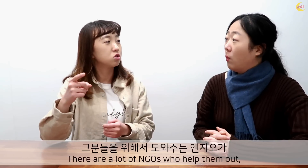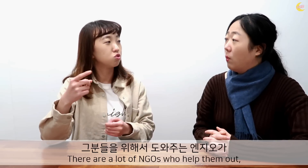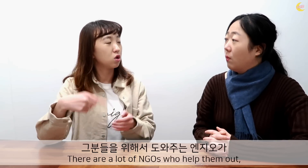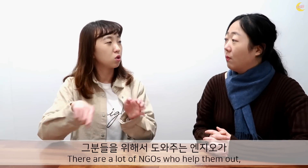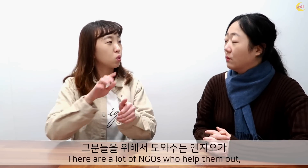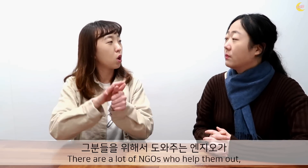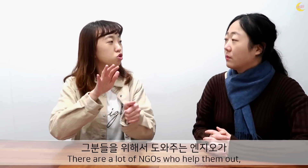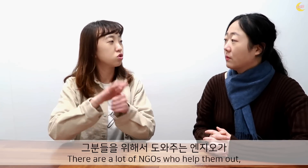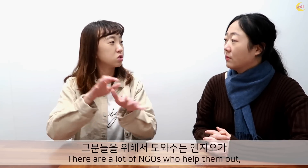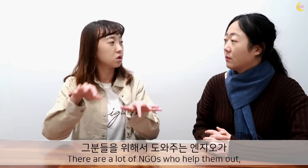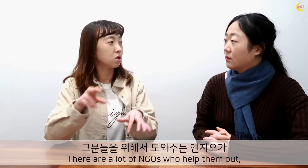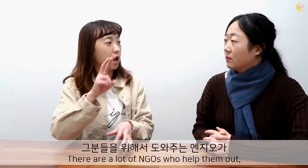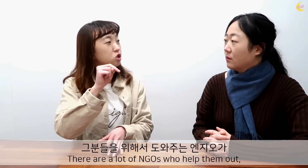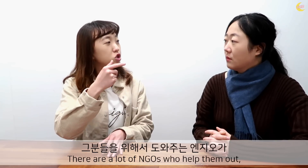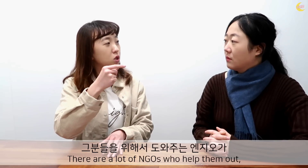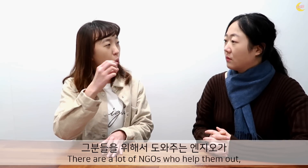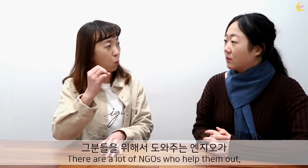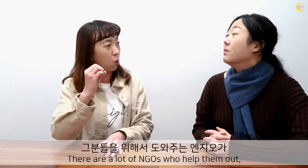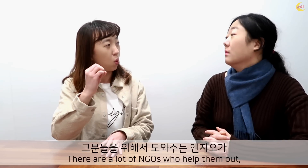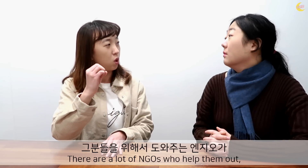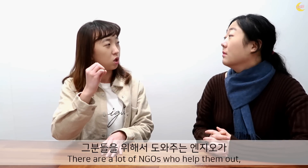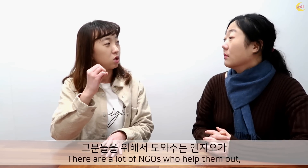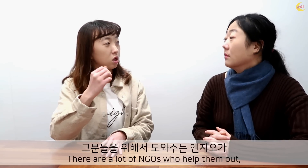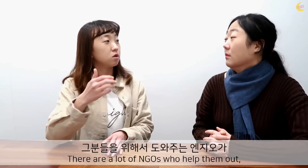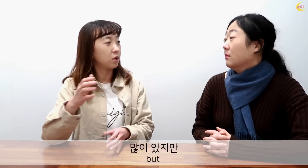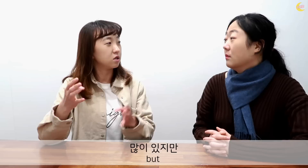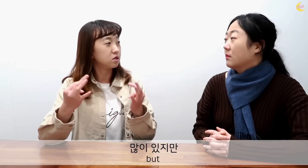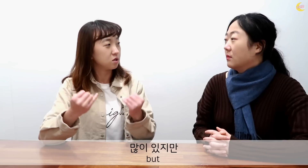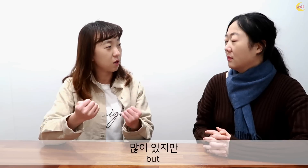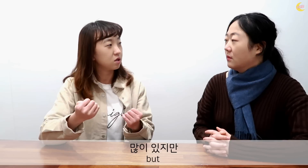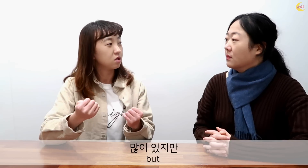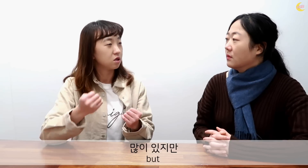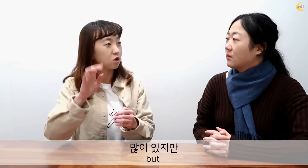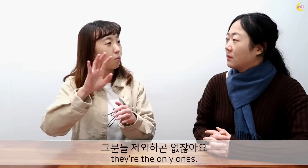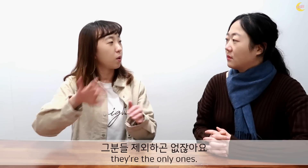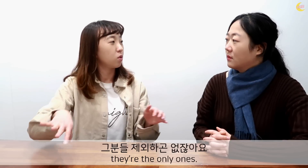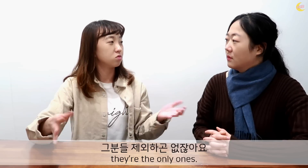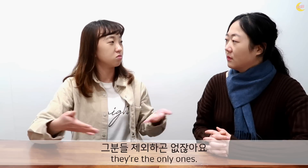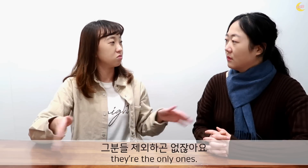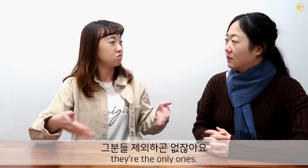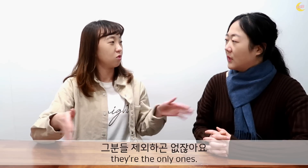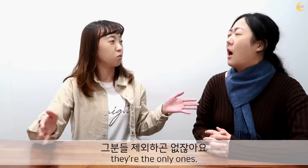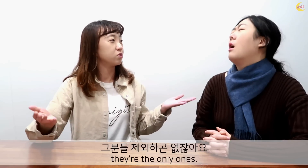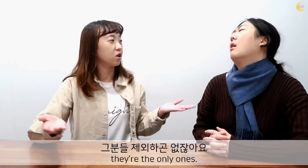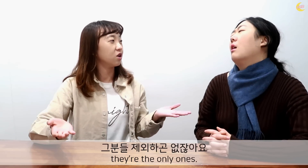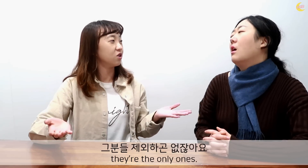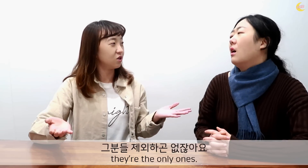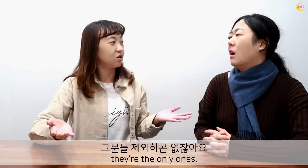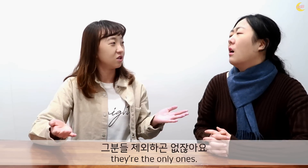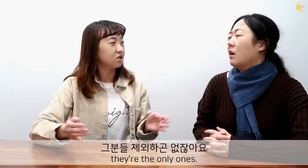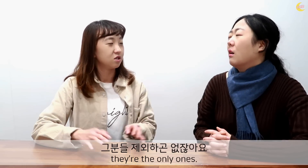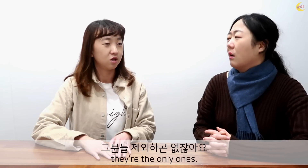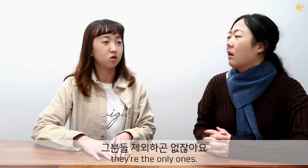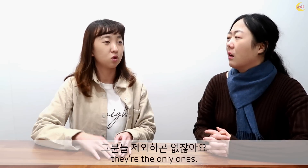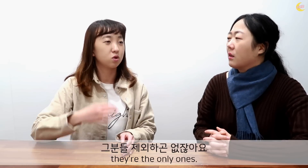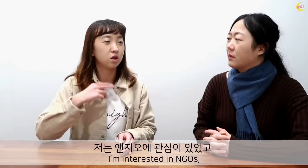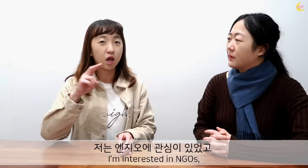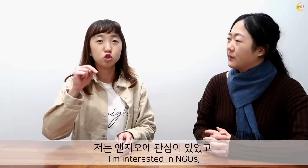There are a lot of NGOs who help them out, but they’re the only ones.